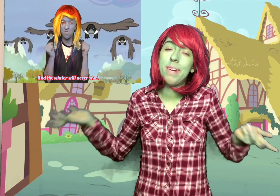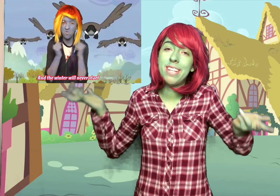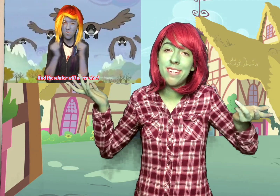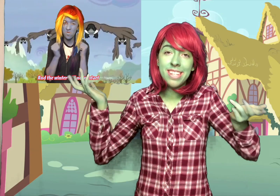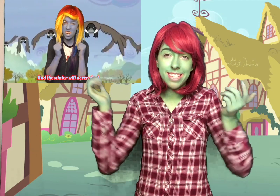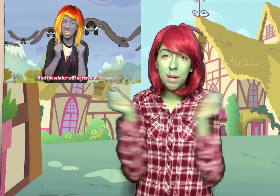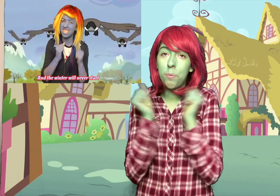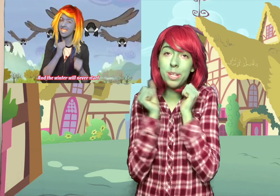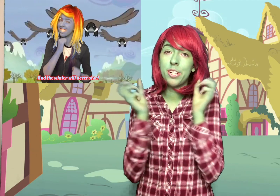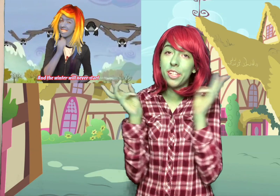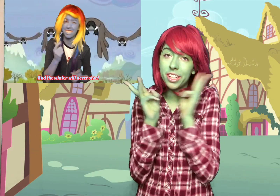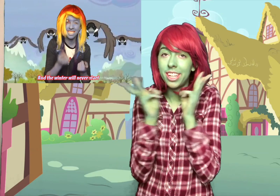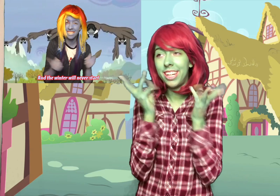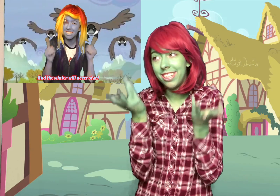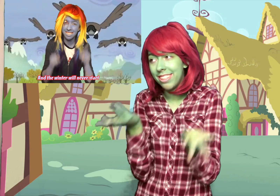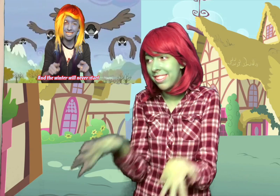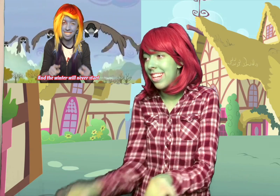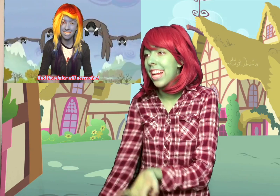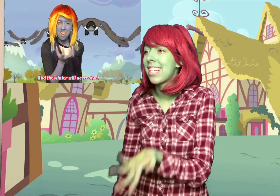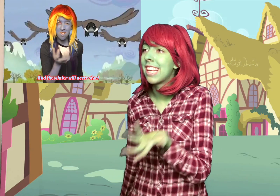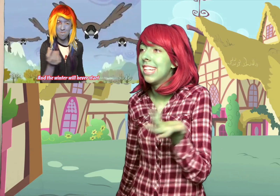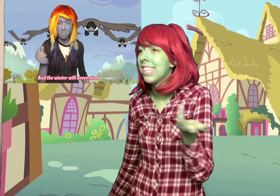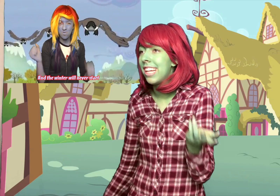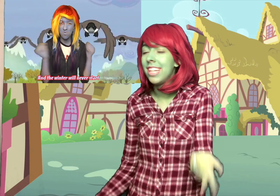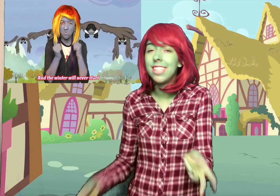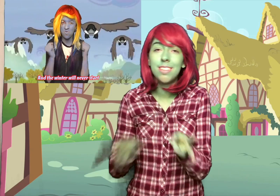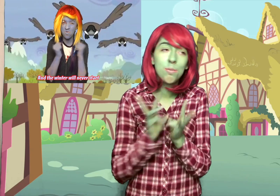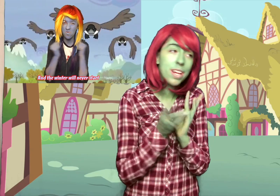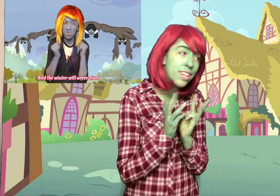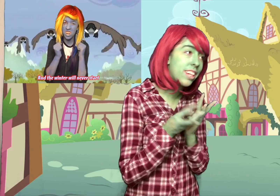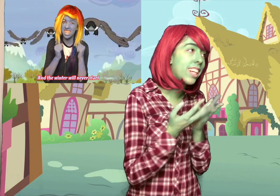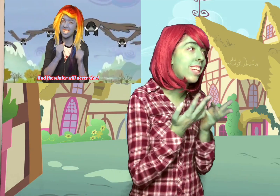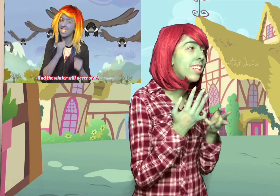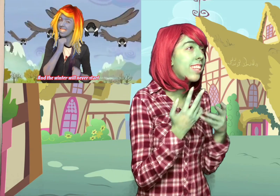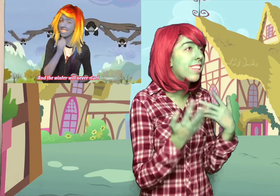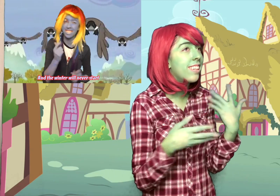ways you can say winter in asl and weather and